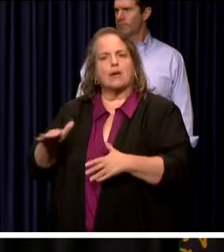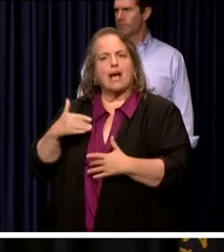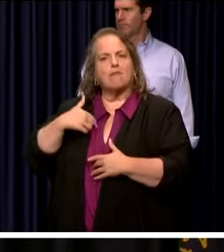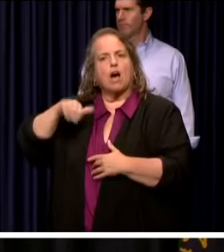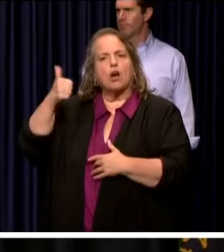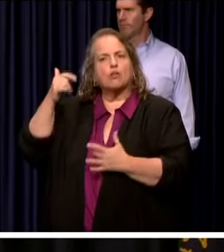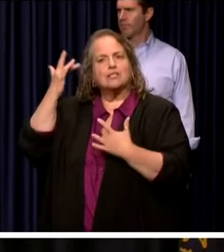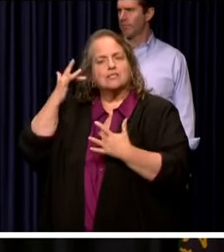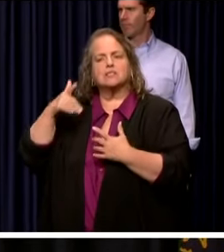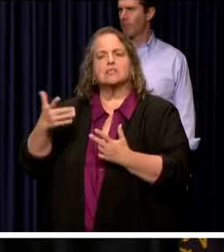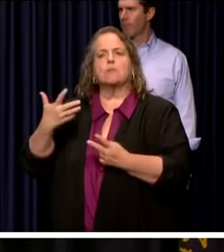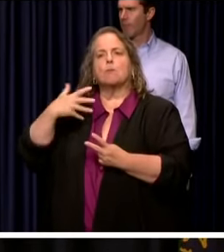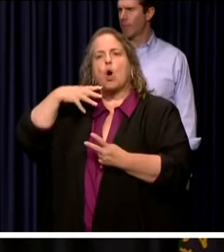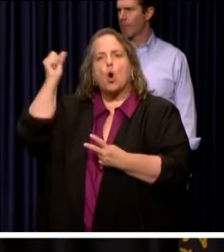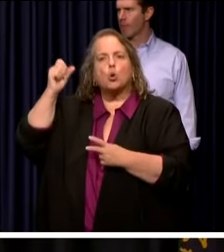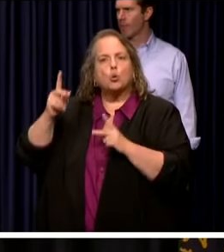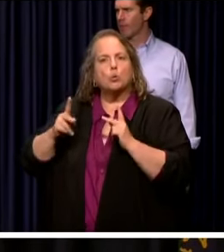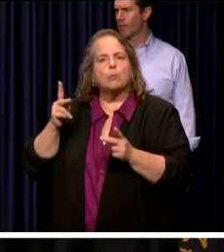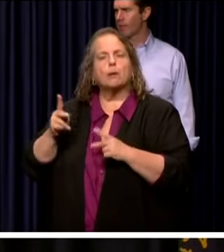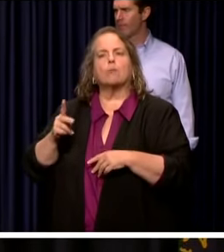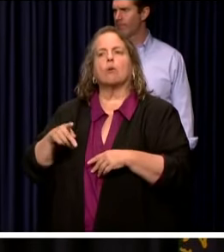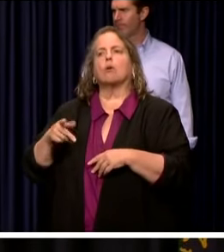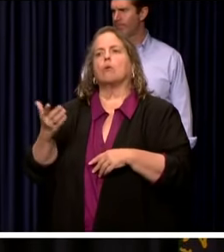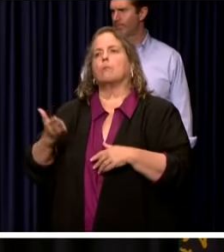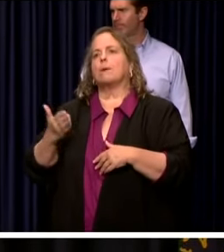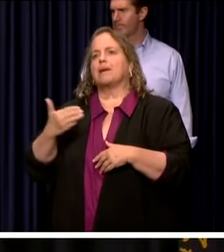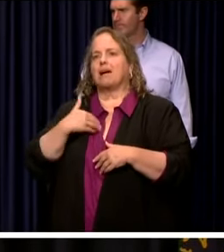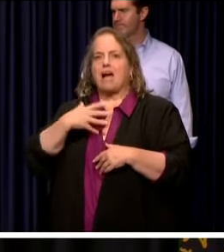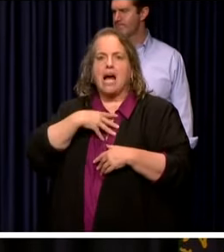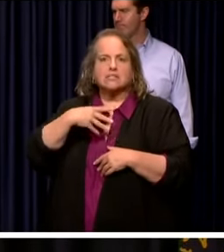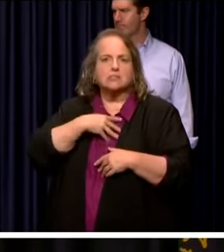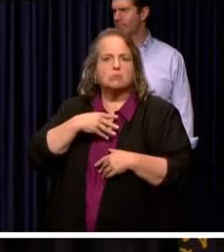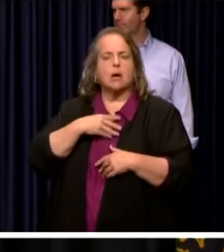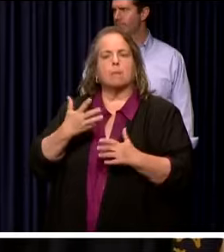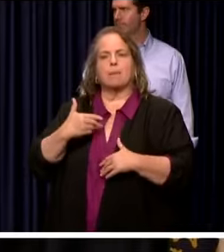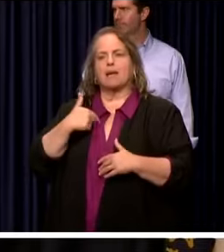THAT'S OUR NUMBER ONE CONCERN. IT'S ALSO THE RIGHT THING FOR